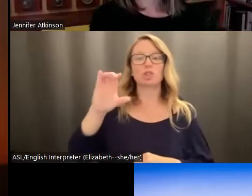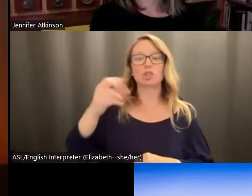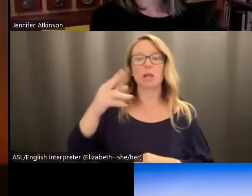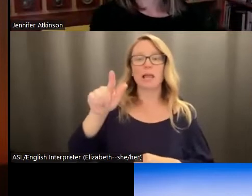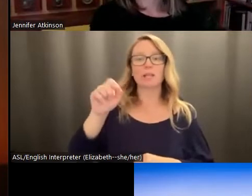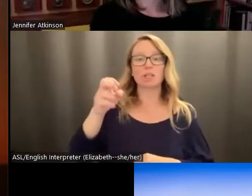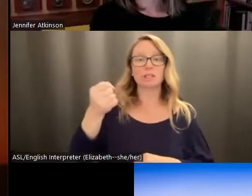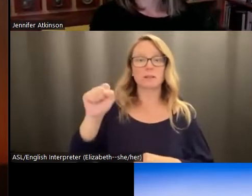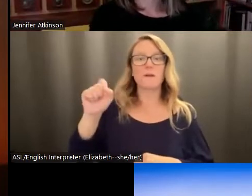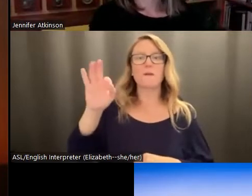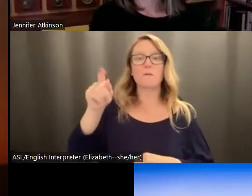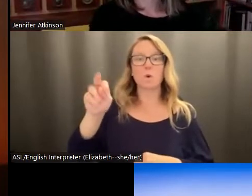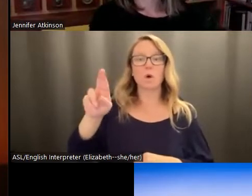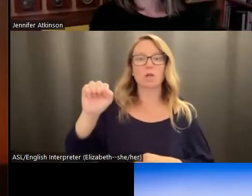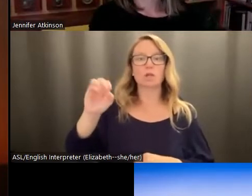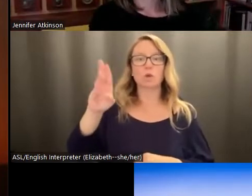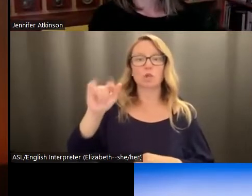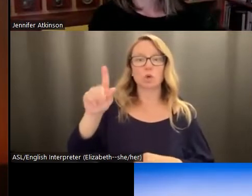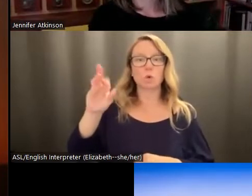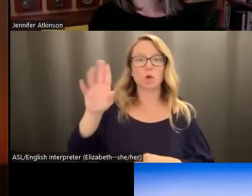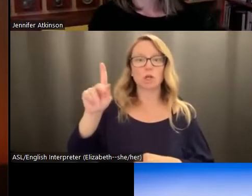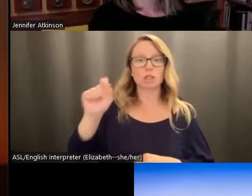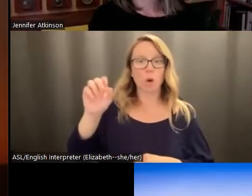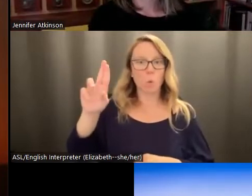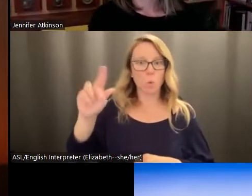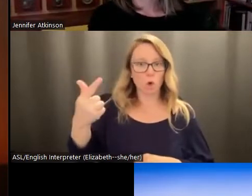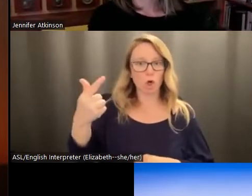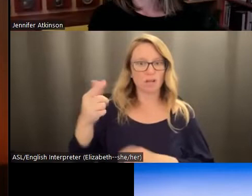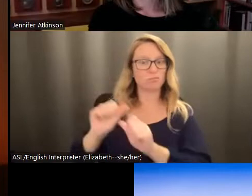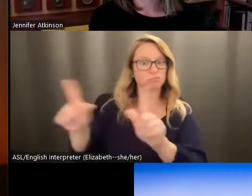social work.org. The grand challenges were initiated by the